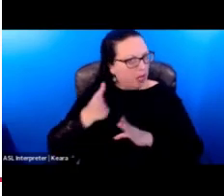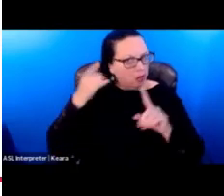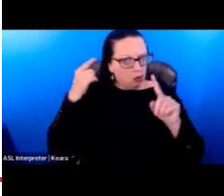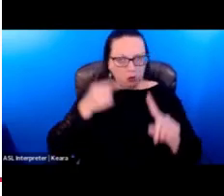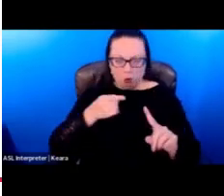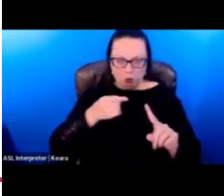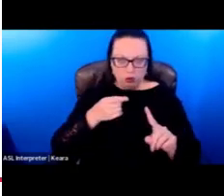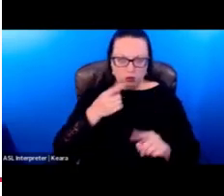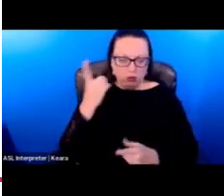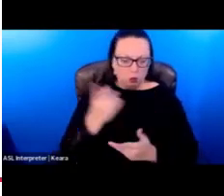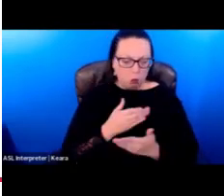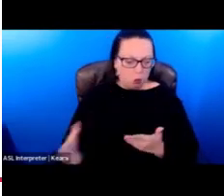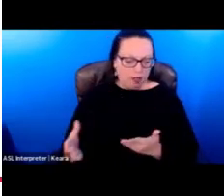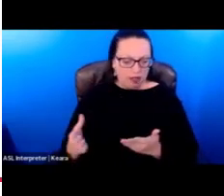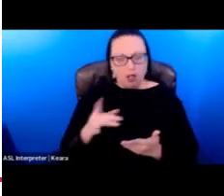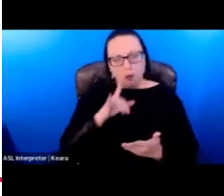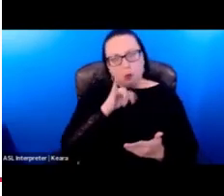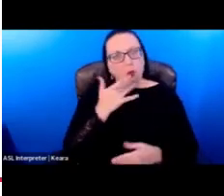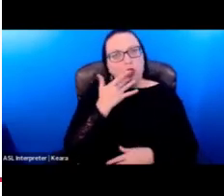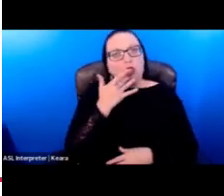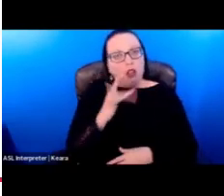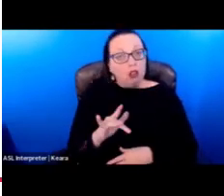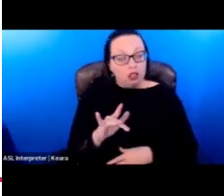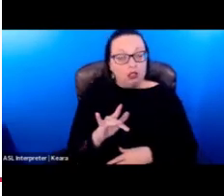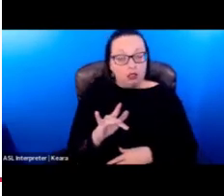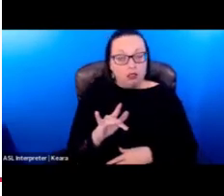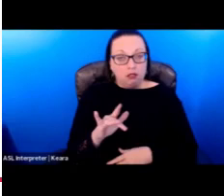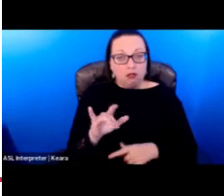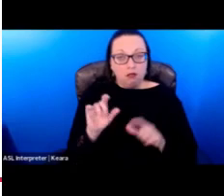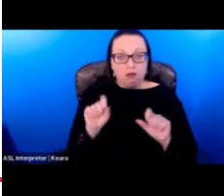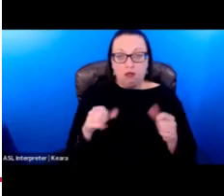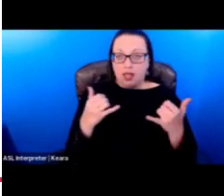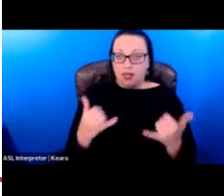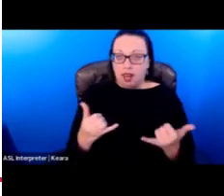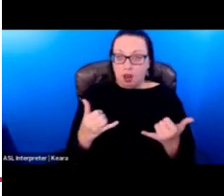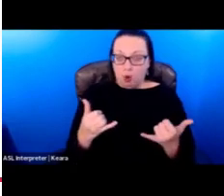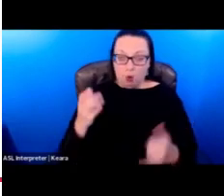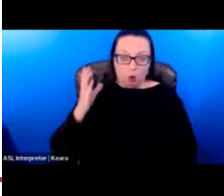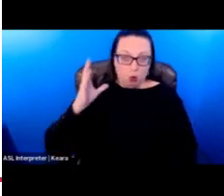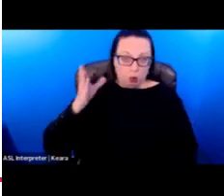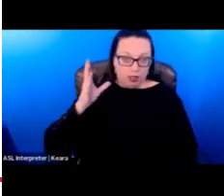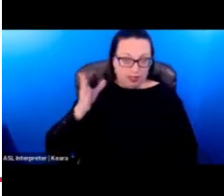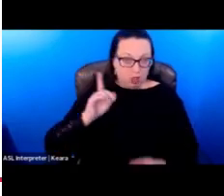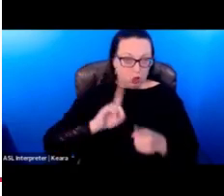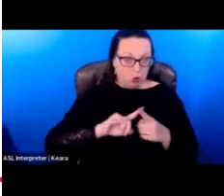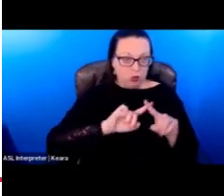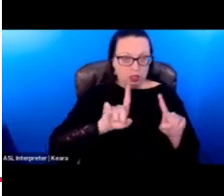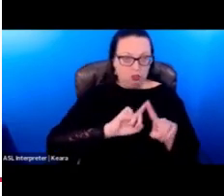been very blessed and fortunate is to be able to actually now regularly present to different groups of police and